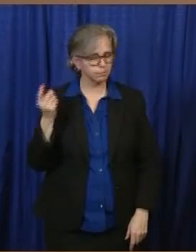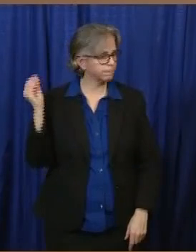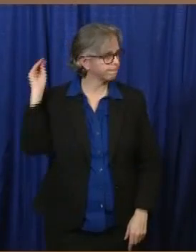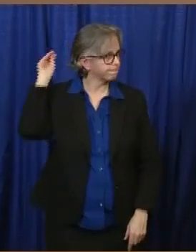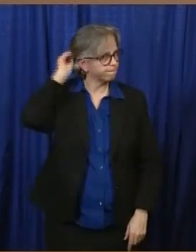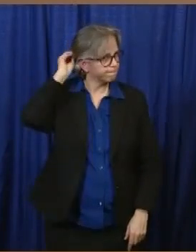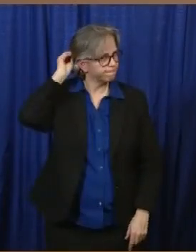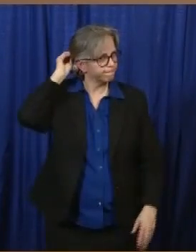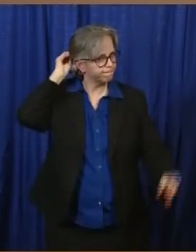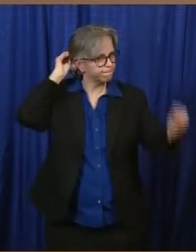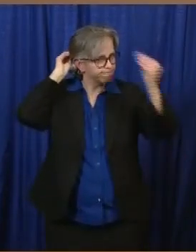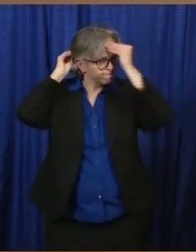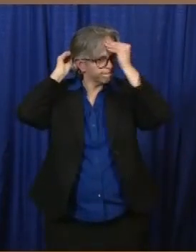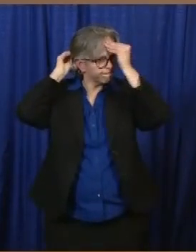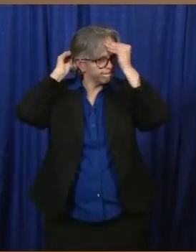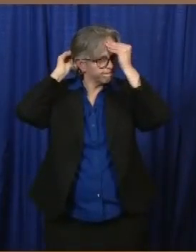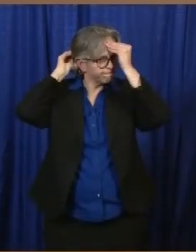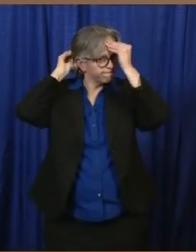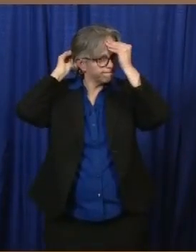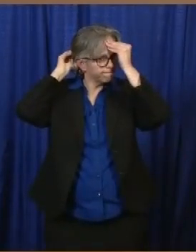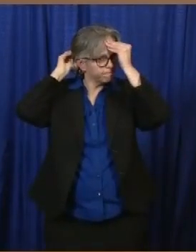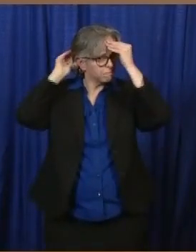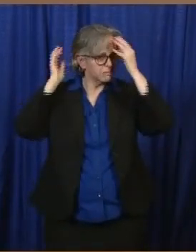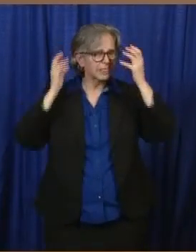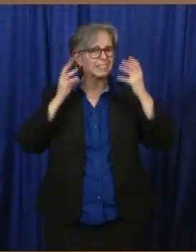FRIENDS HERE I WAS ON THE FRONT